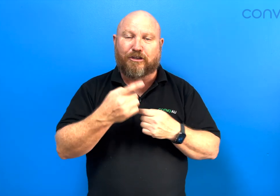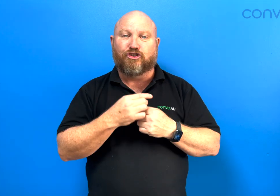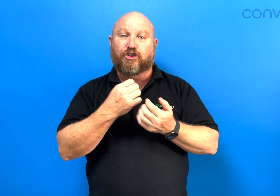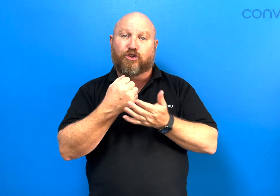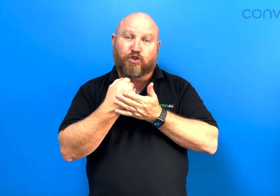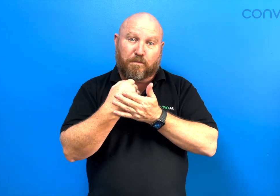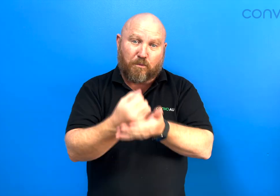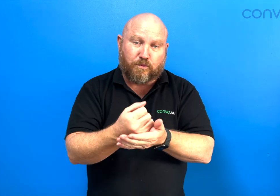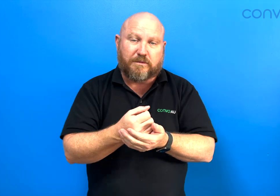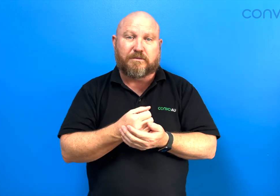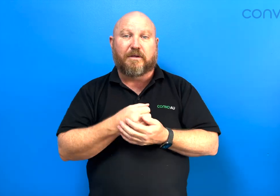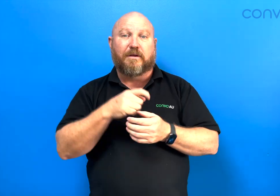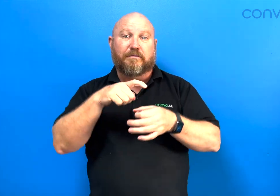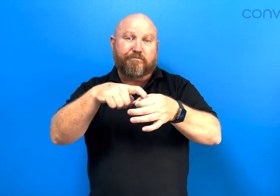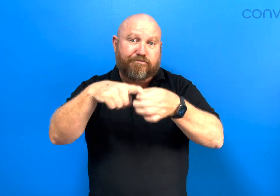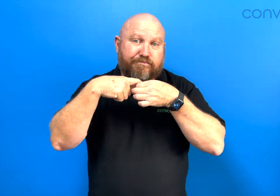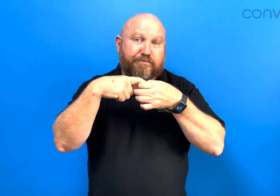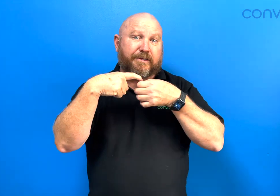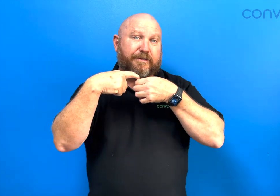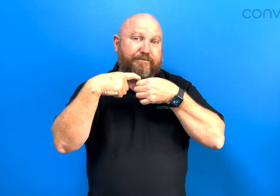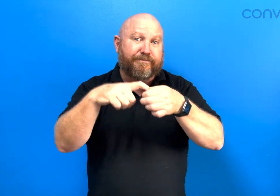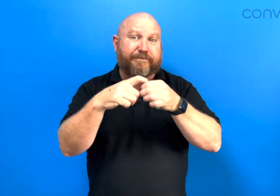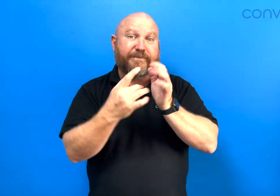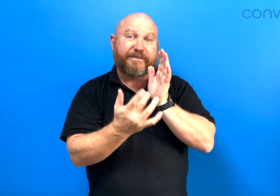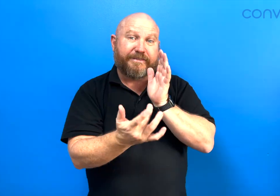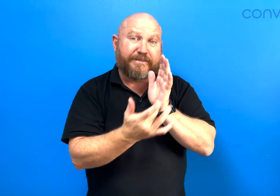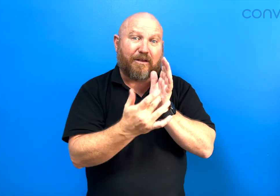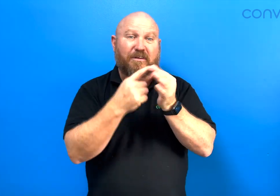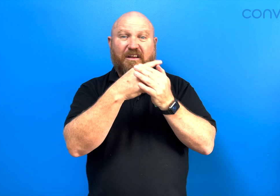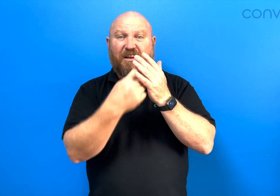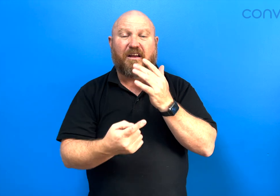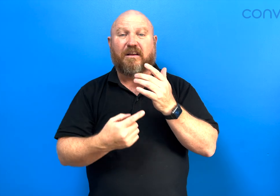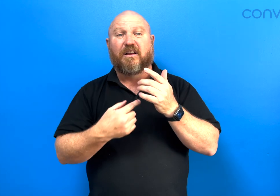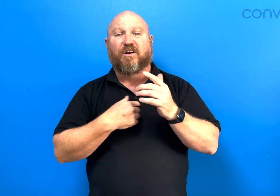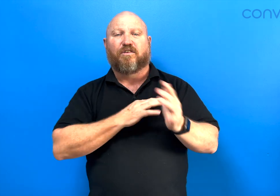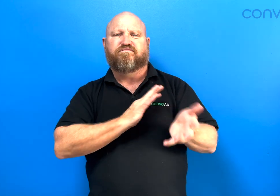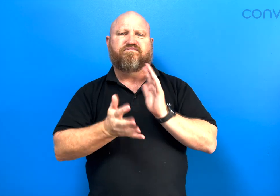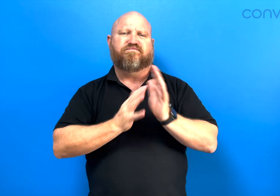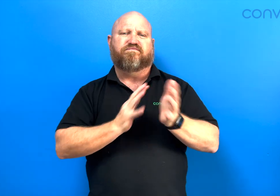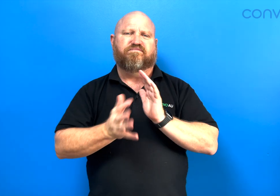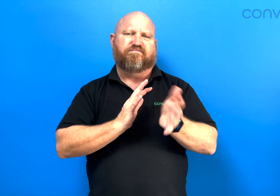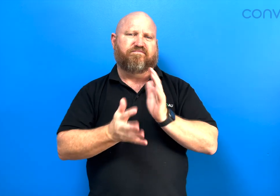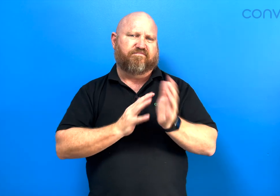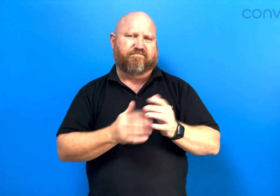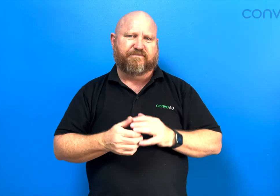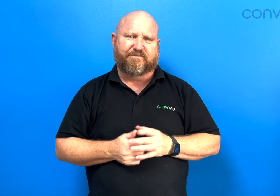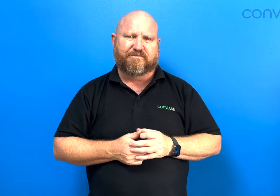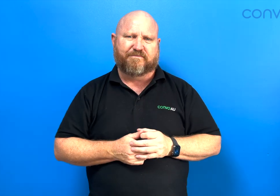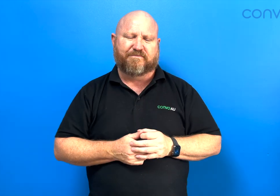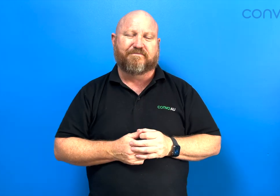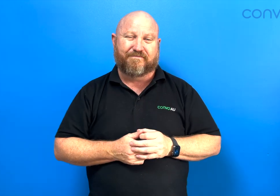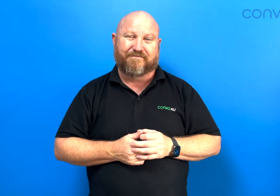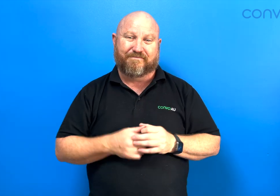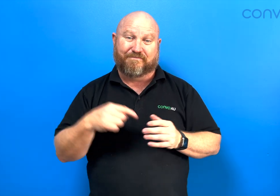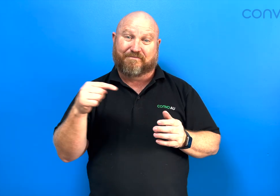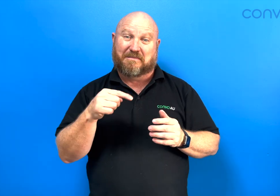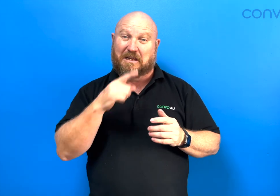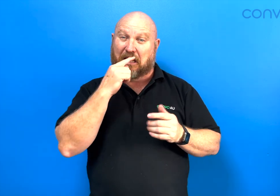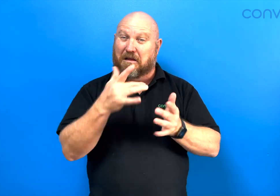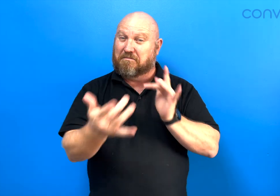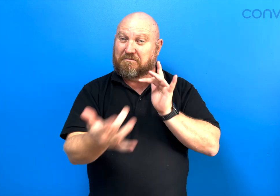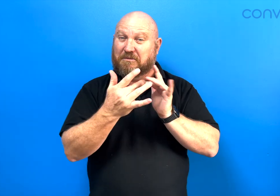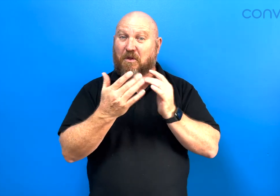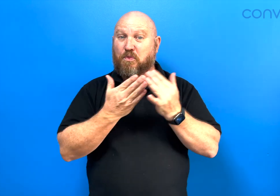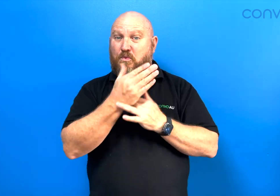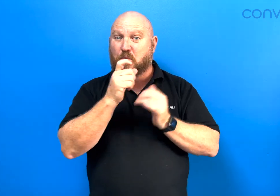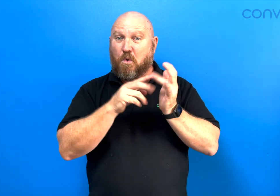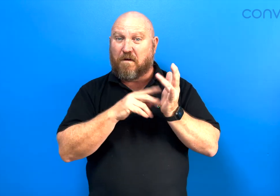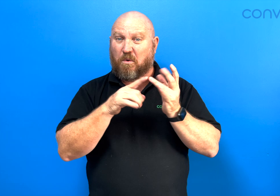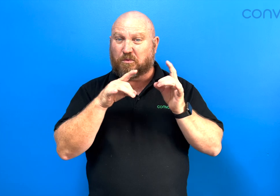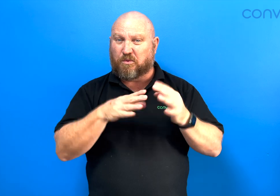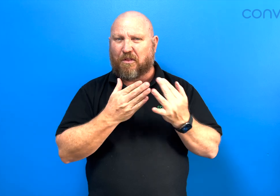Our Customer Support Service is available for you to assist you with your application form, or to answer any questions or provide technical support.